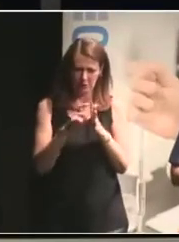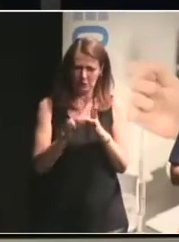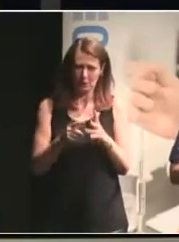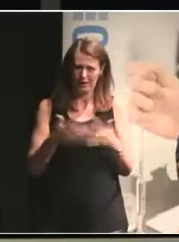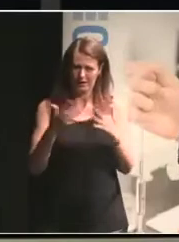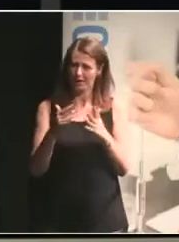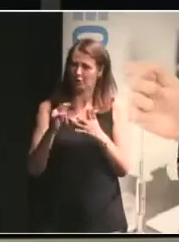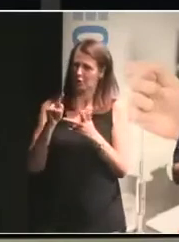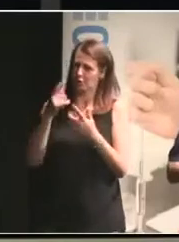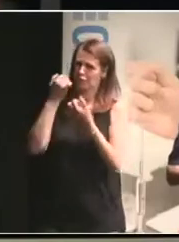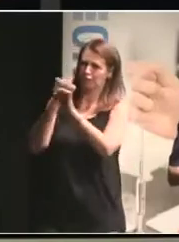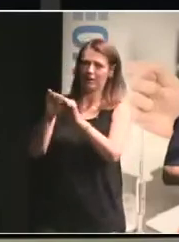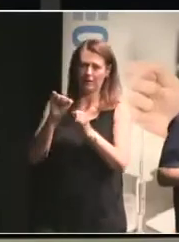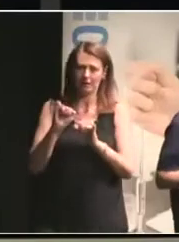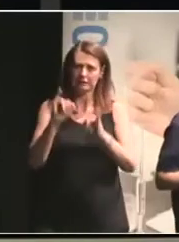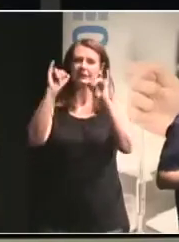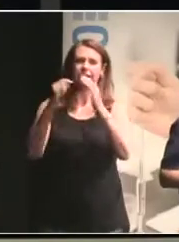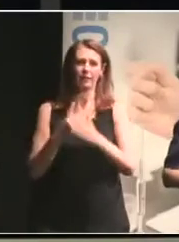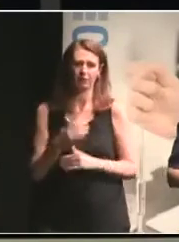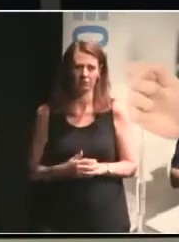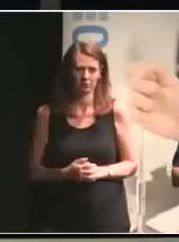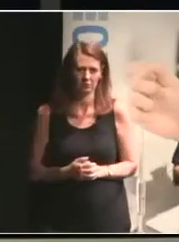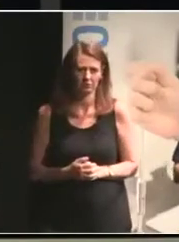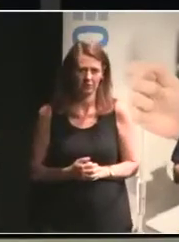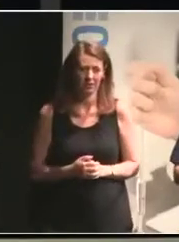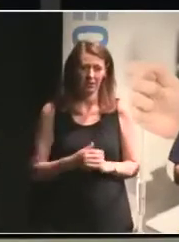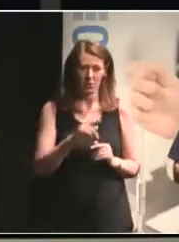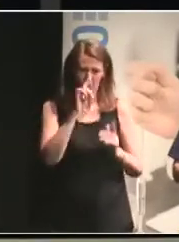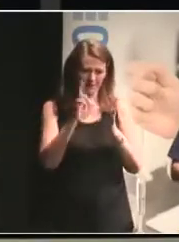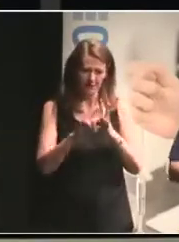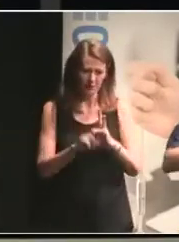and so if we're really going to address these issues, what we can't do is go down the spiral